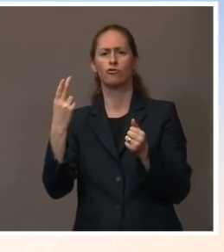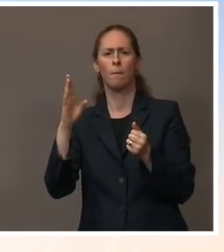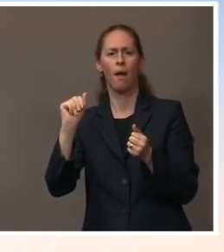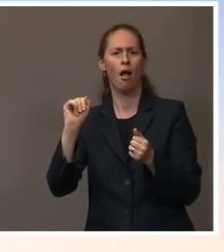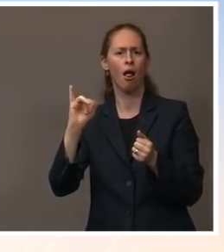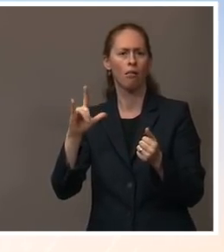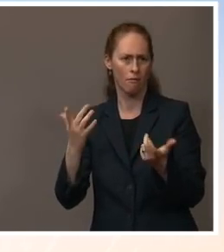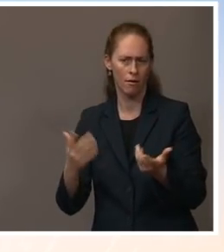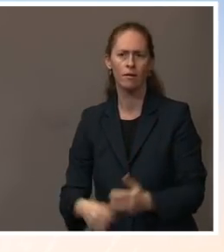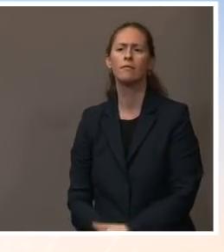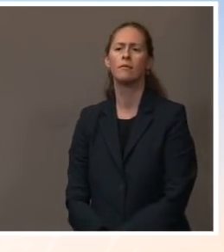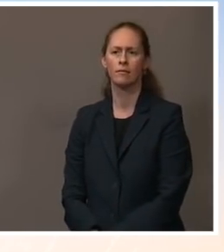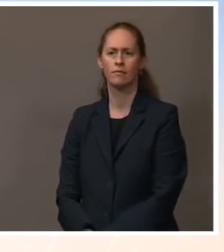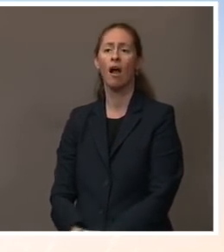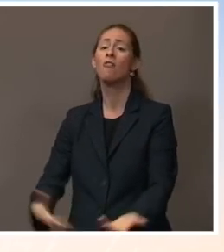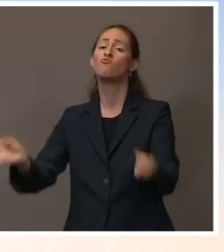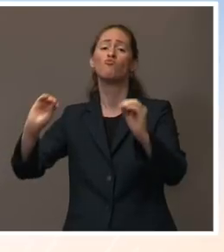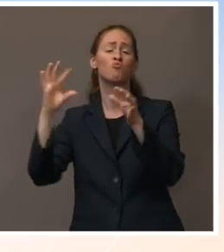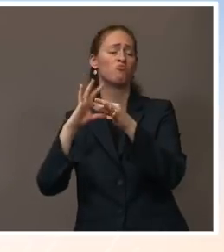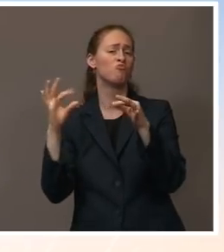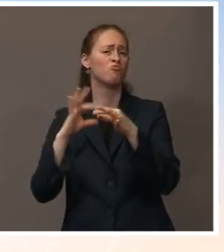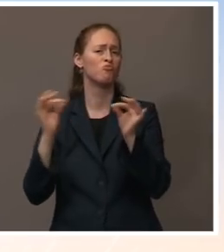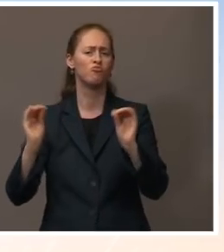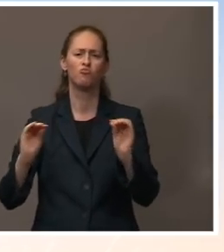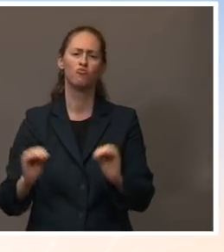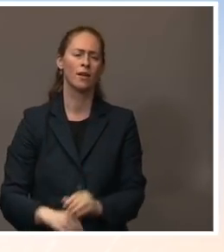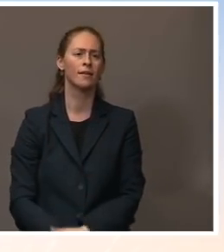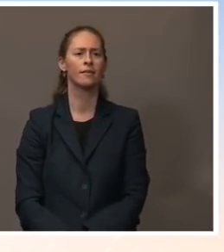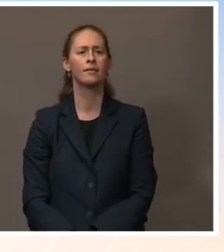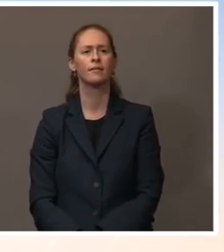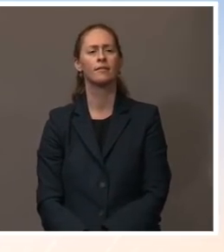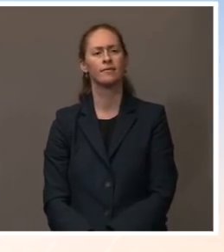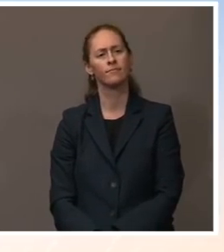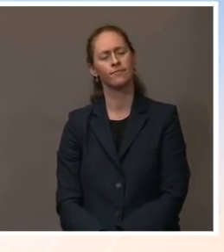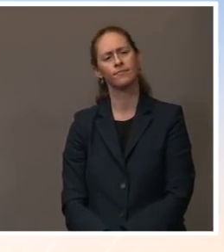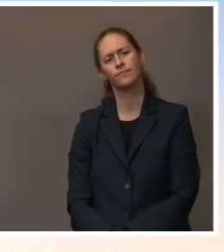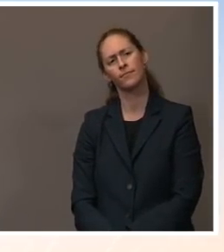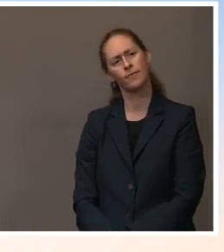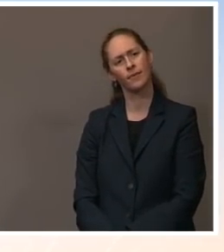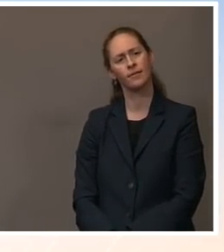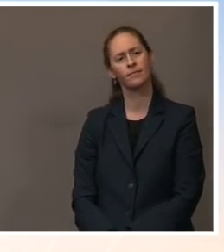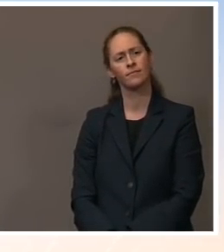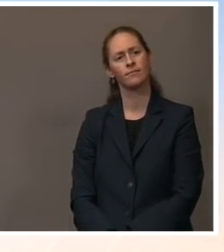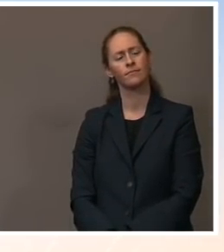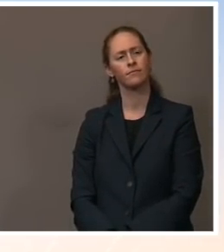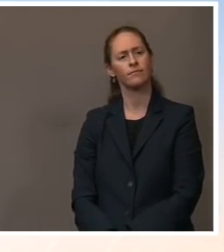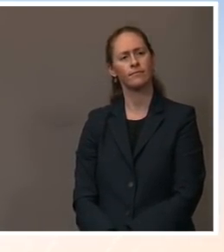which is, basically, end cash bail -- he wants to lead a national effort to end cash bail